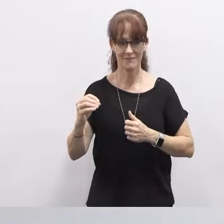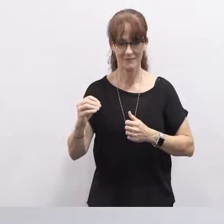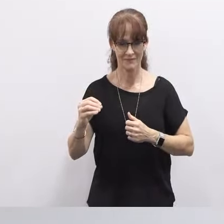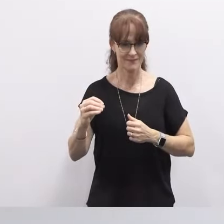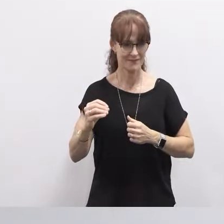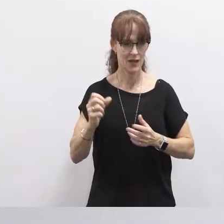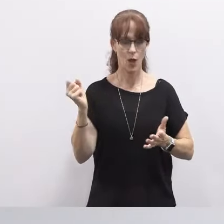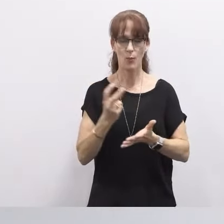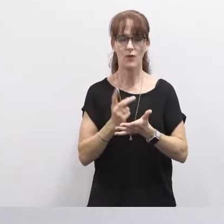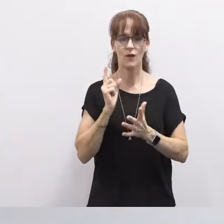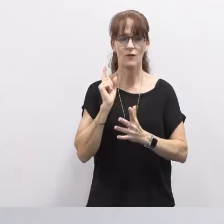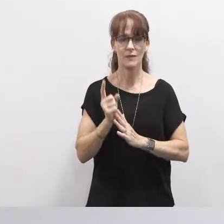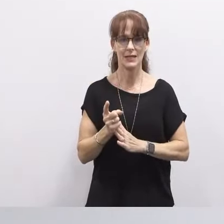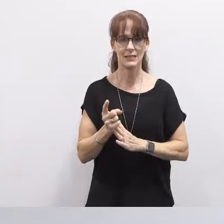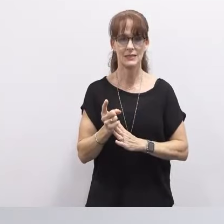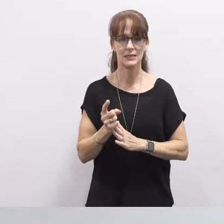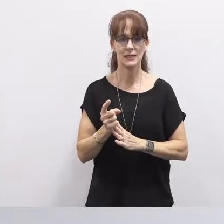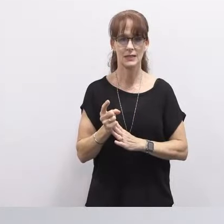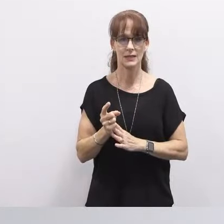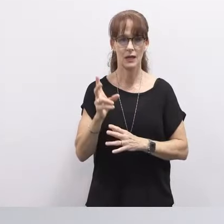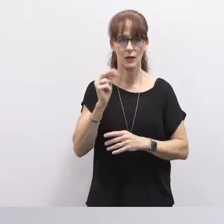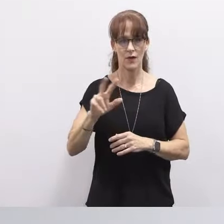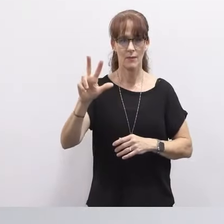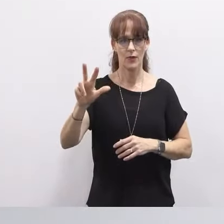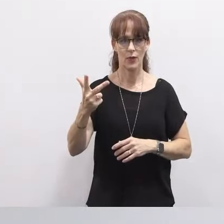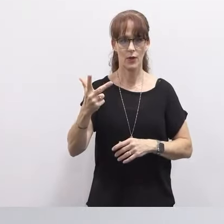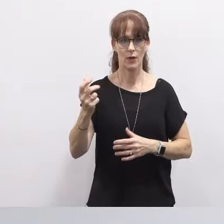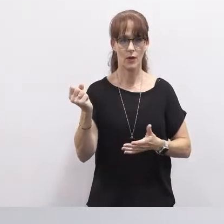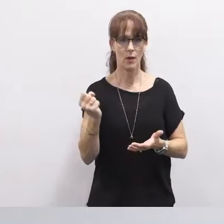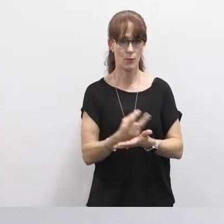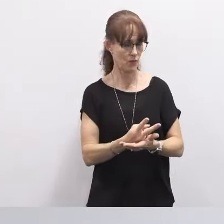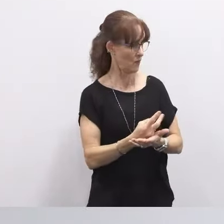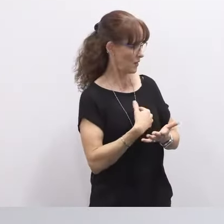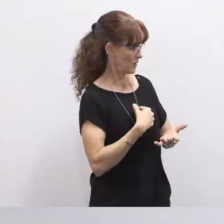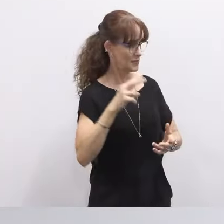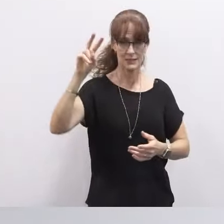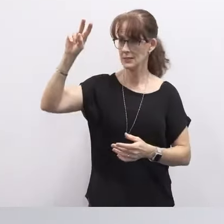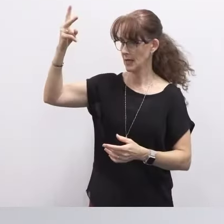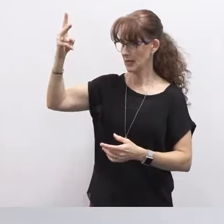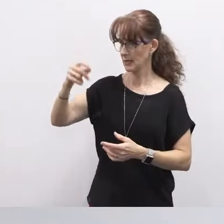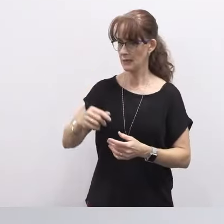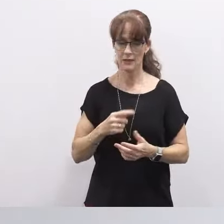Approval of minutes from November 3rd. Move approval. Second. Any discussion?